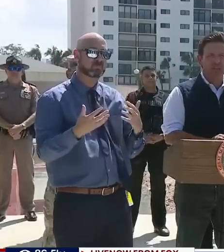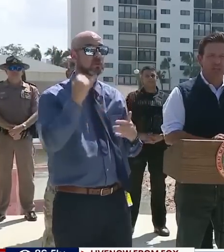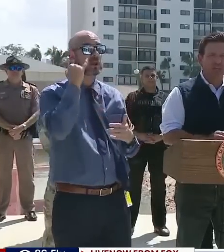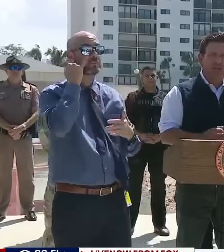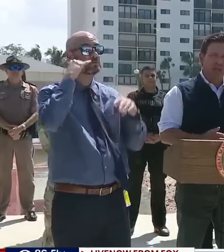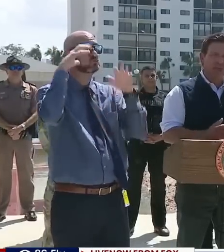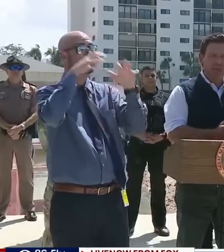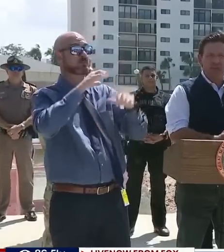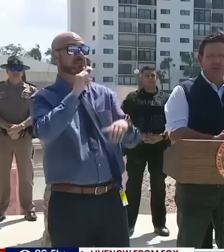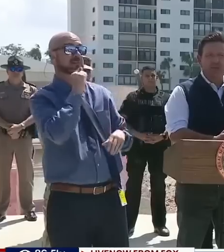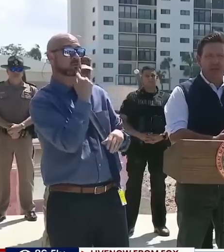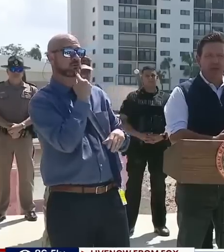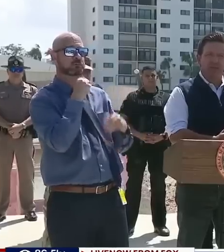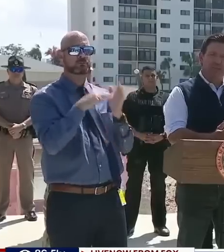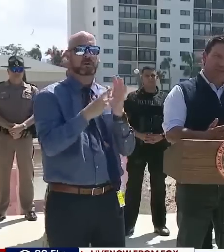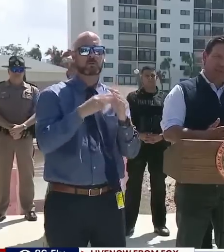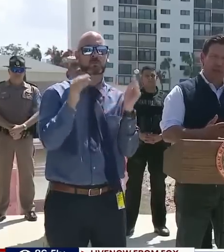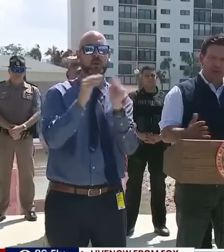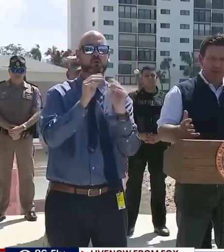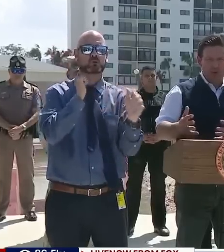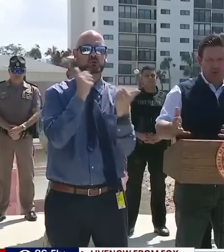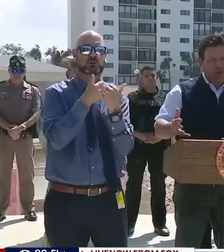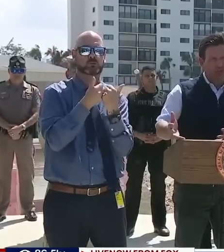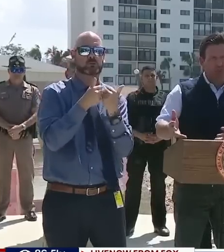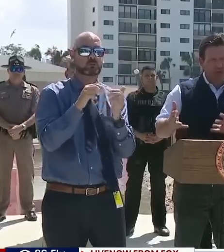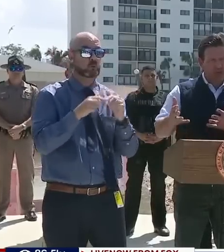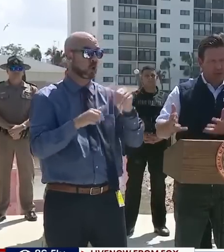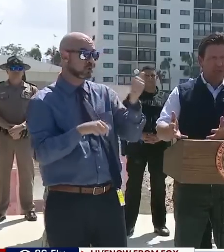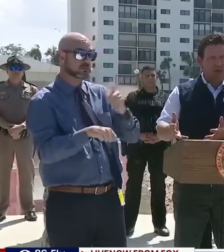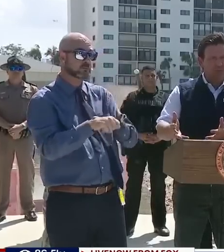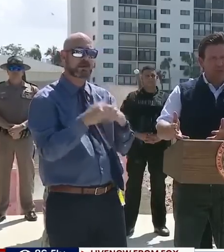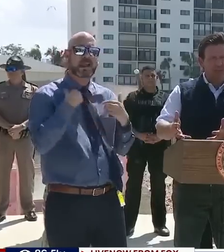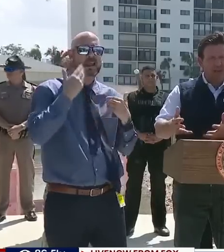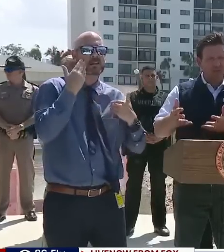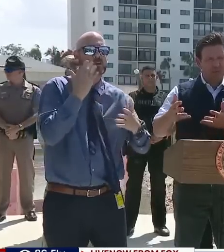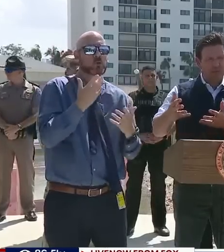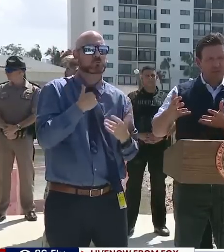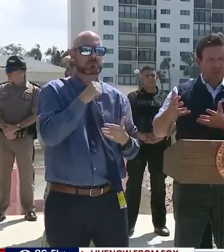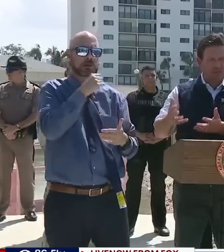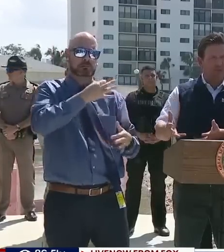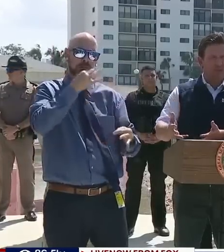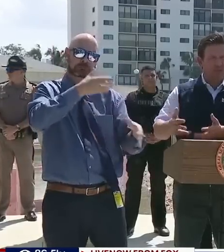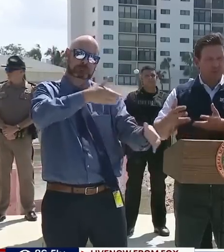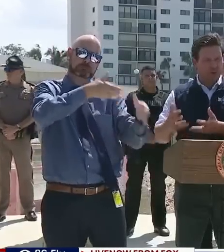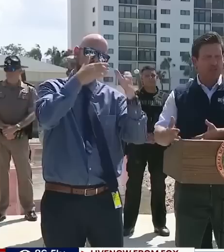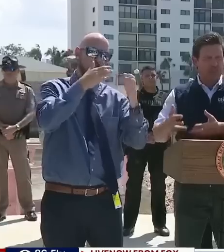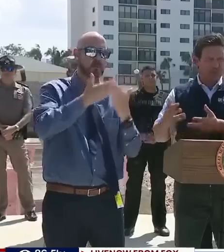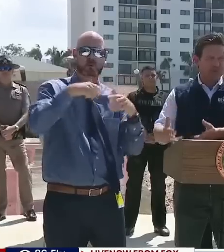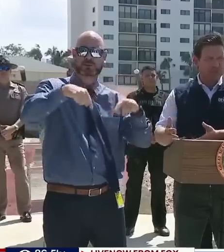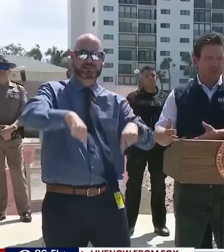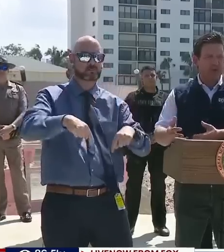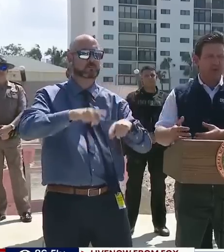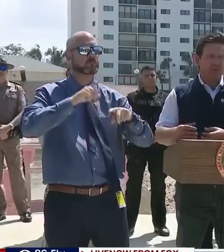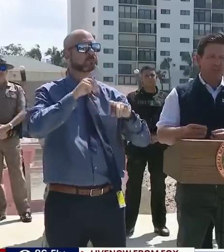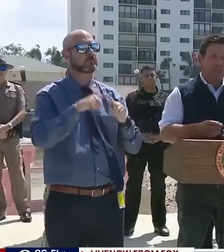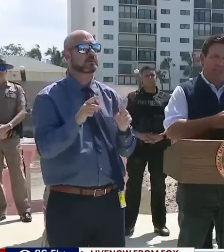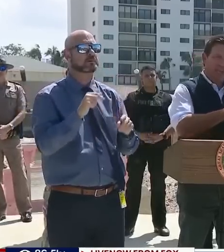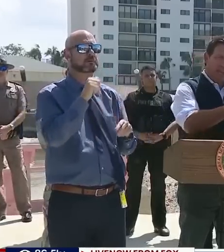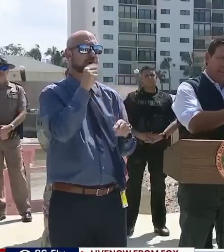rebuild the the underlying infrastructure when the storm is significant and that just that that's more challenging and then there's other times and and